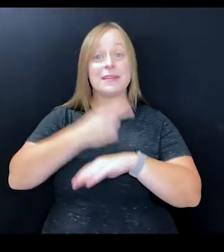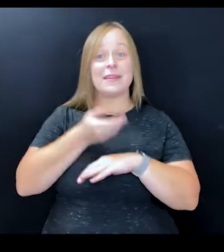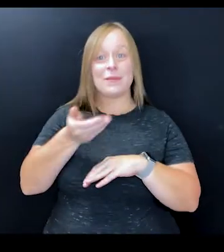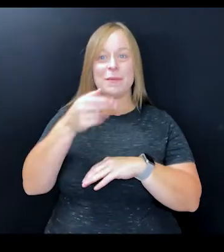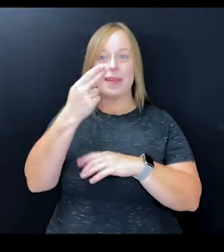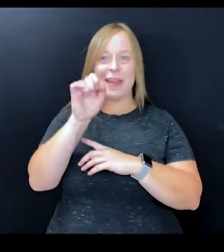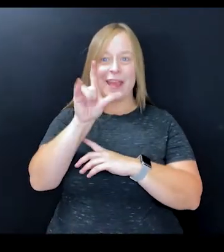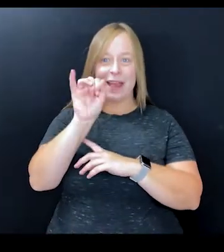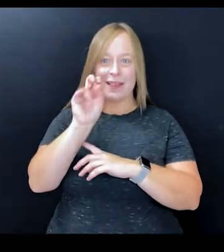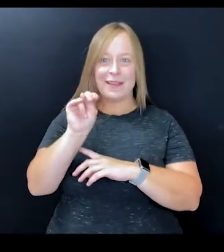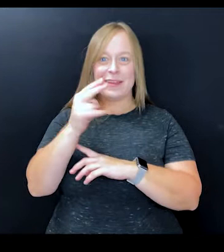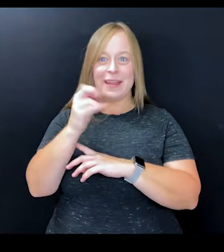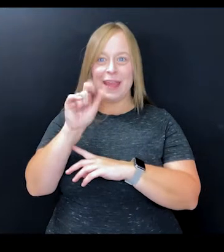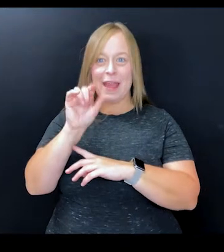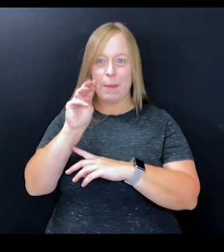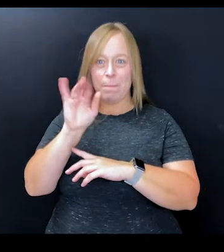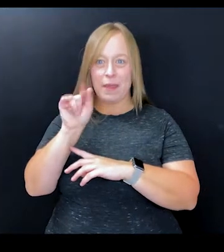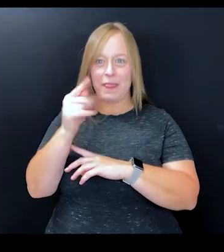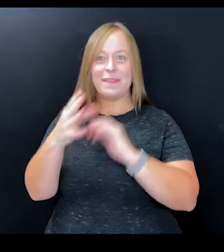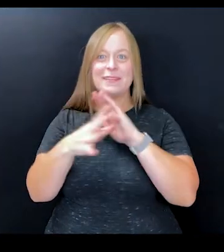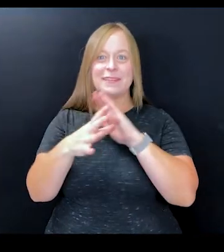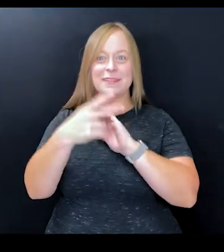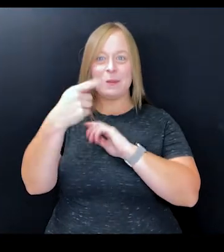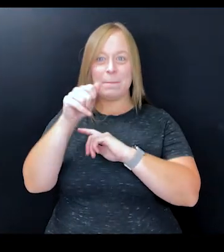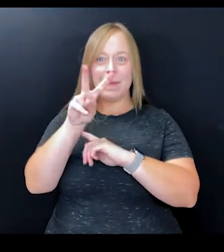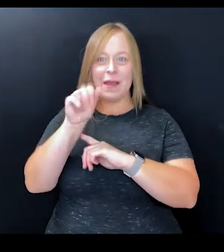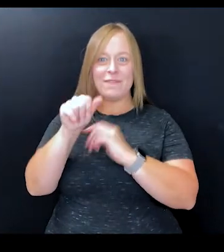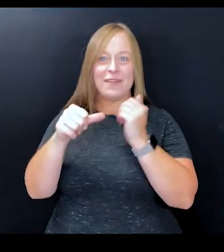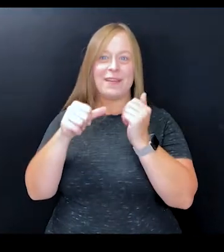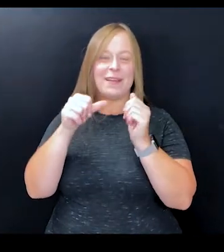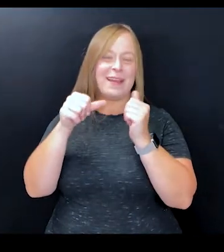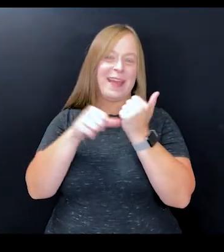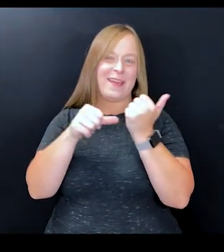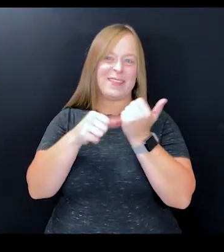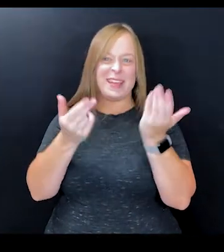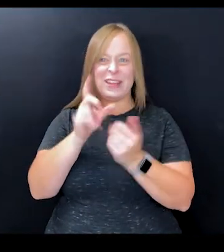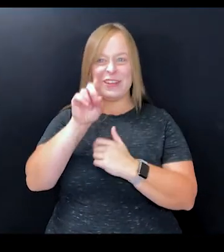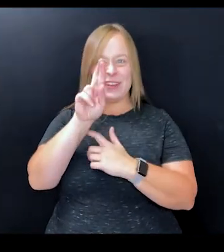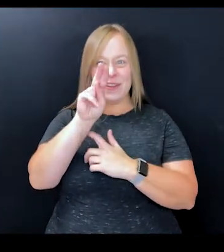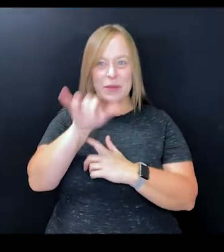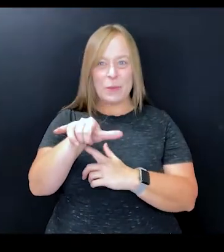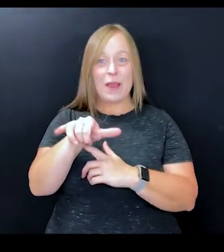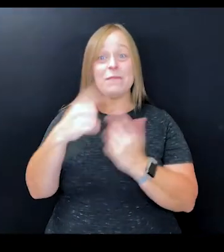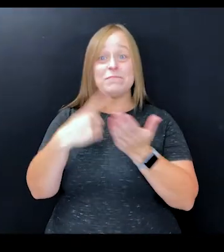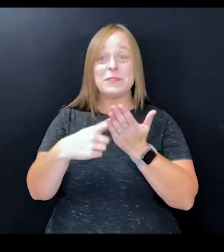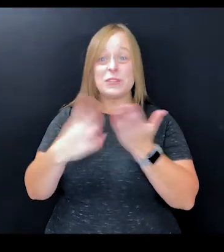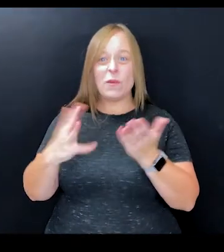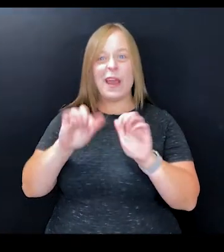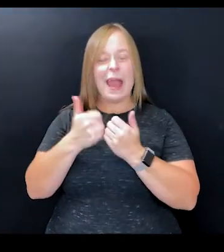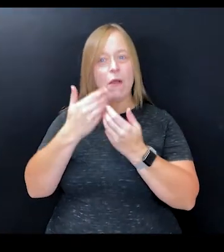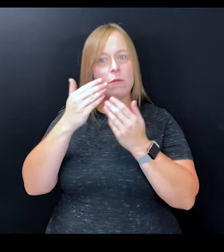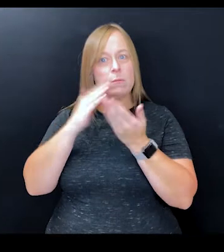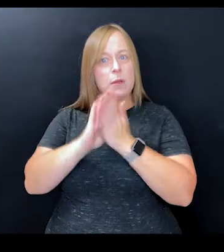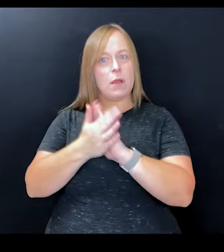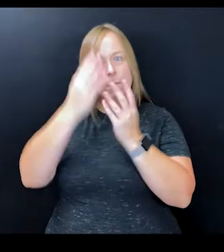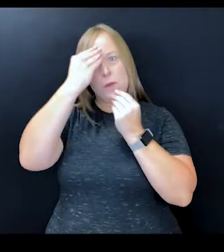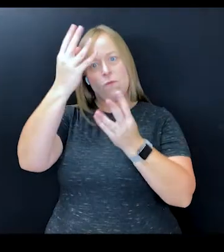Today, we welcome Helen Hellmuth, Senior Advocate here at DRNY. We're going to discuss how to be an informed voter,